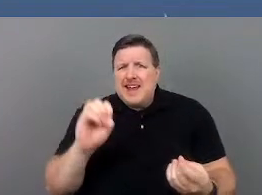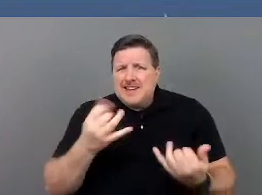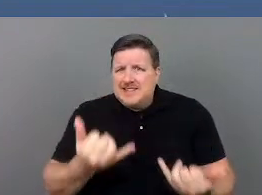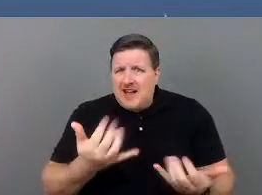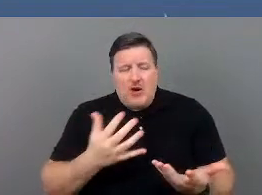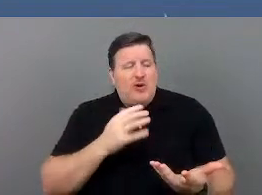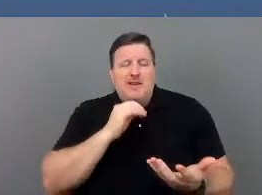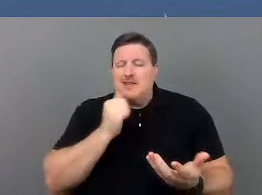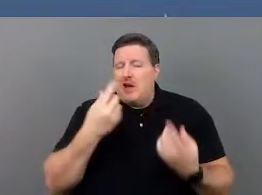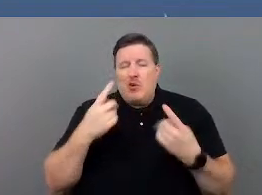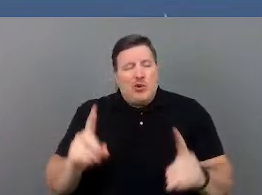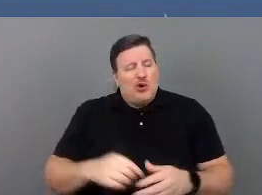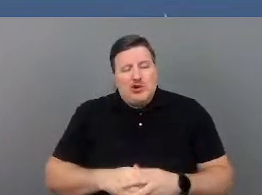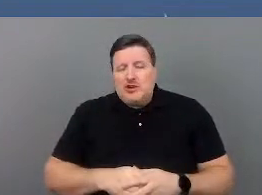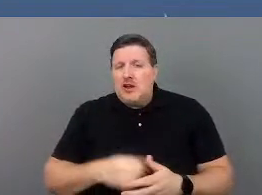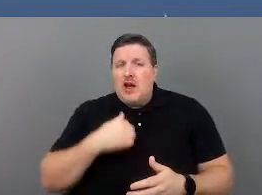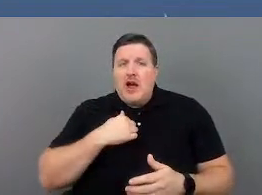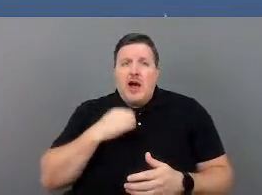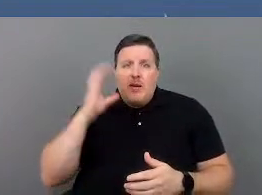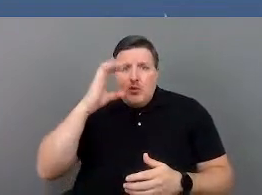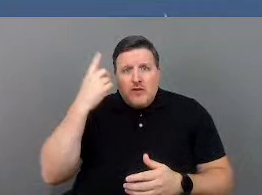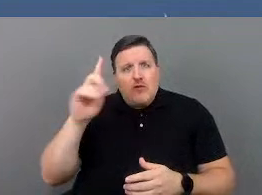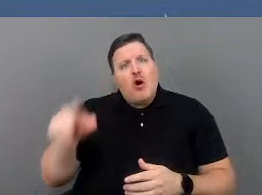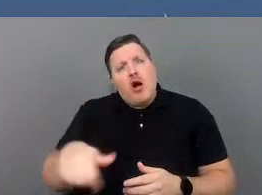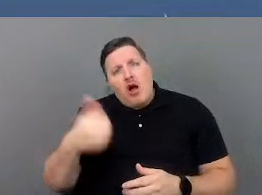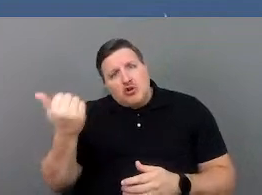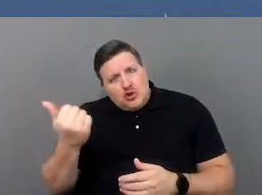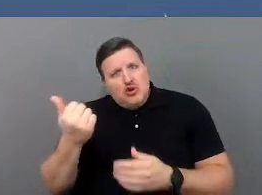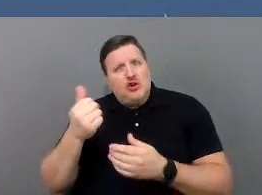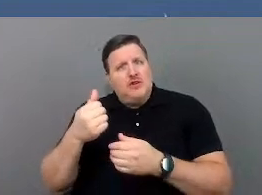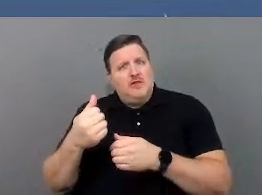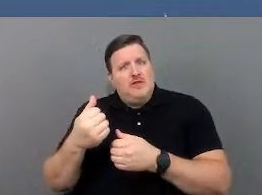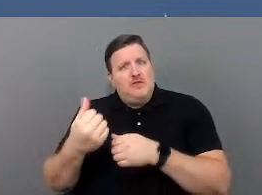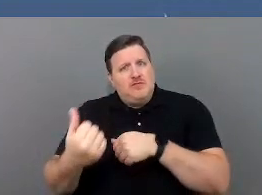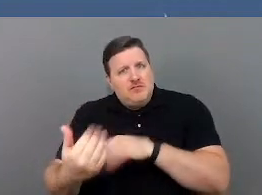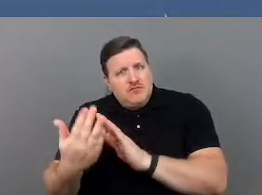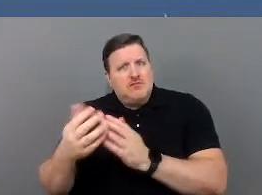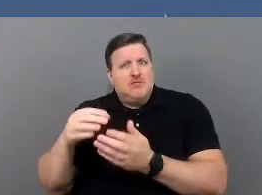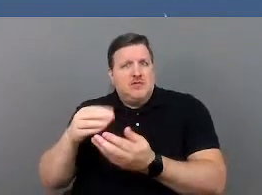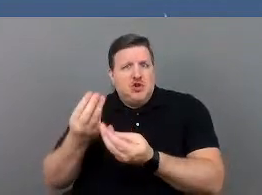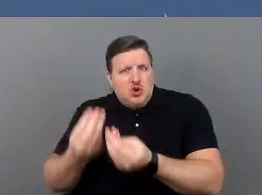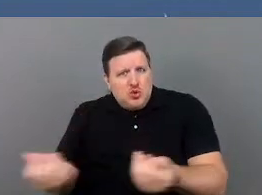THAT I'M LOOKING FOR ALTERNATIVE SOLUTIONS AND I'M LOOKING FOR MONEY TO BE REINVESTED INTO SCHOOLS, YOUTH